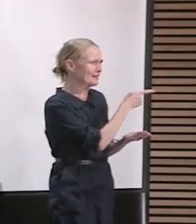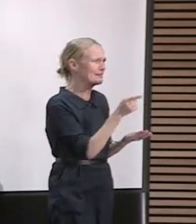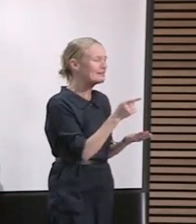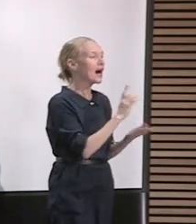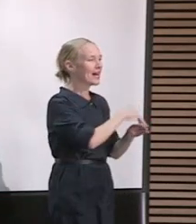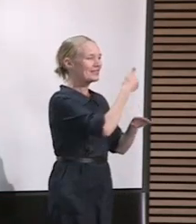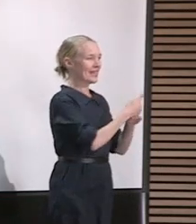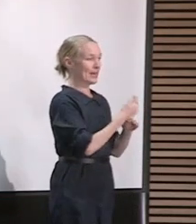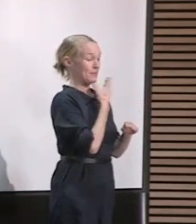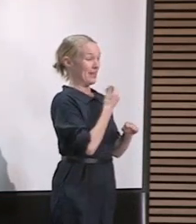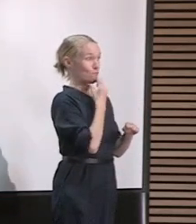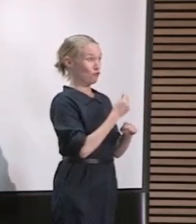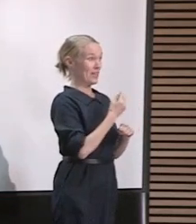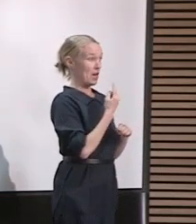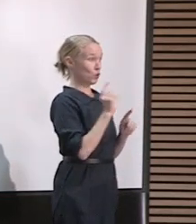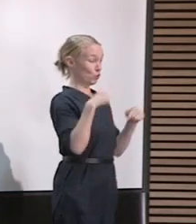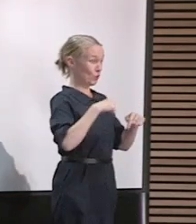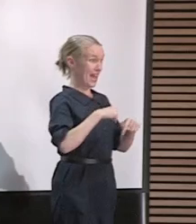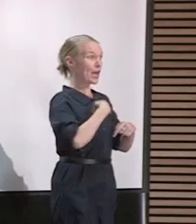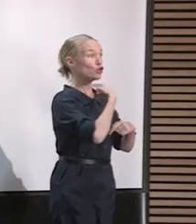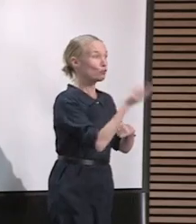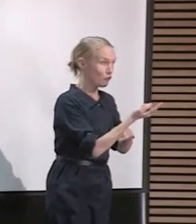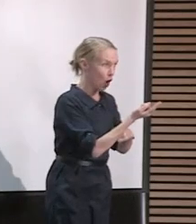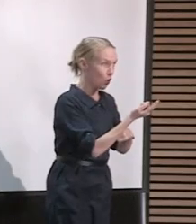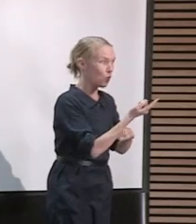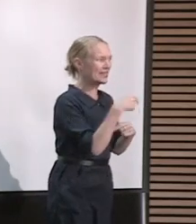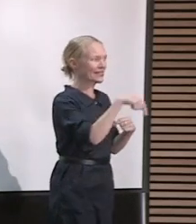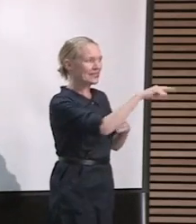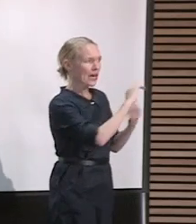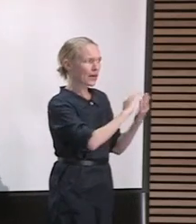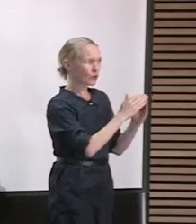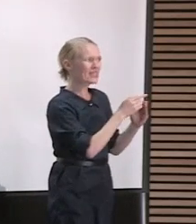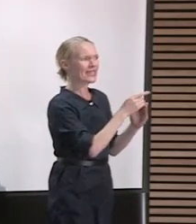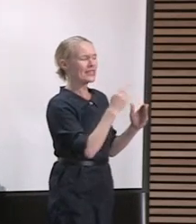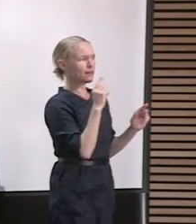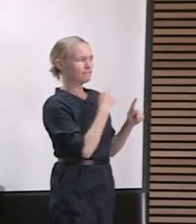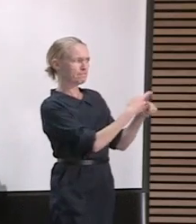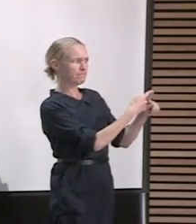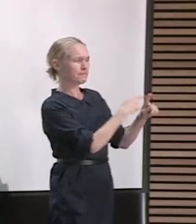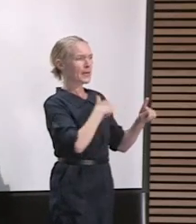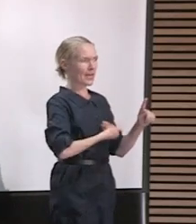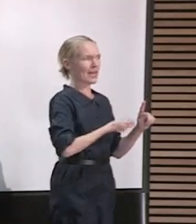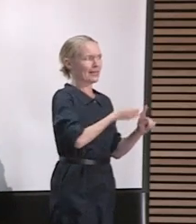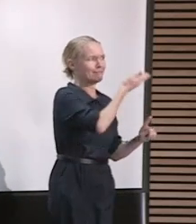locations have been identified